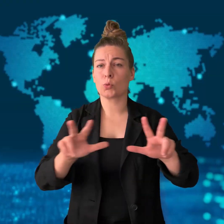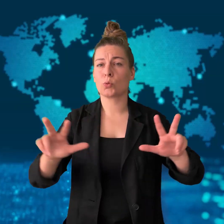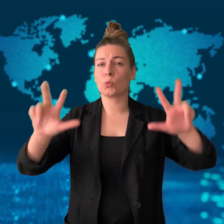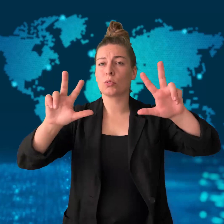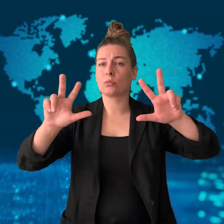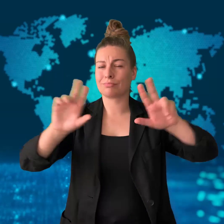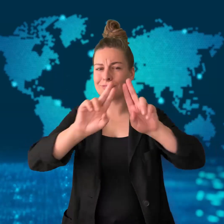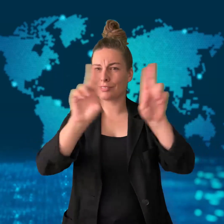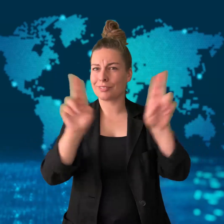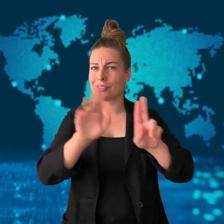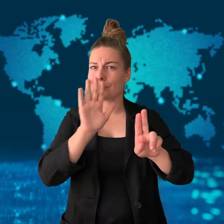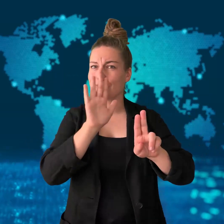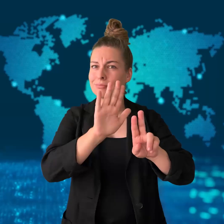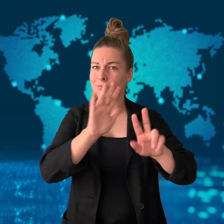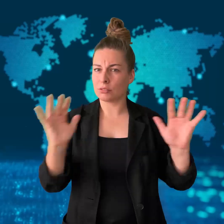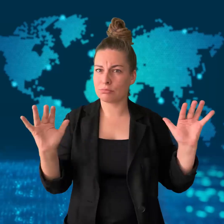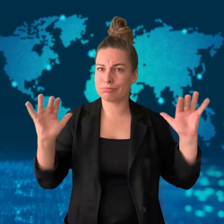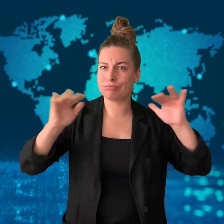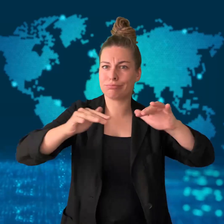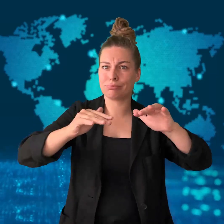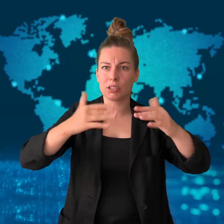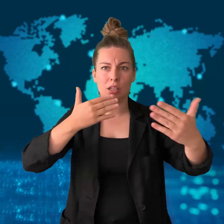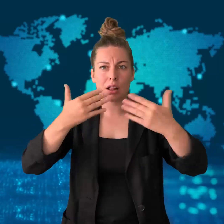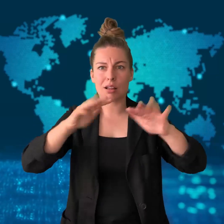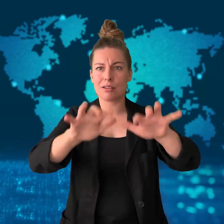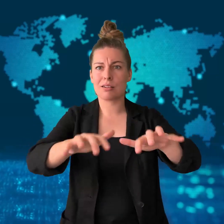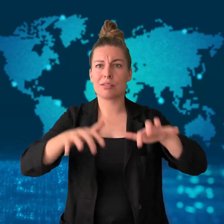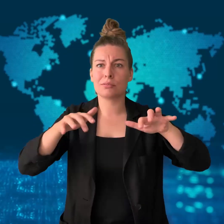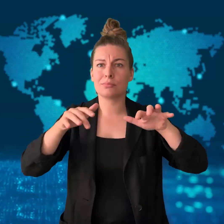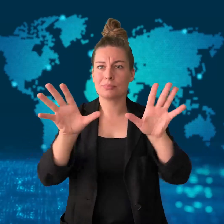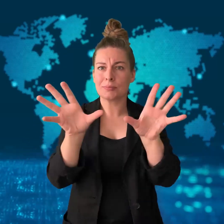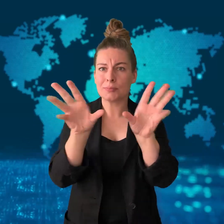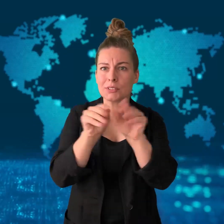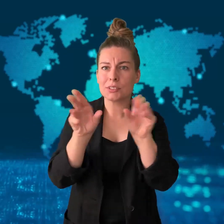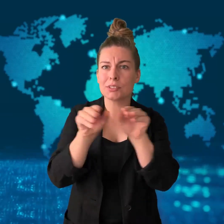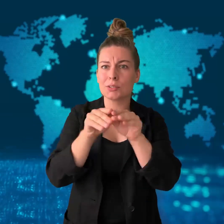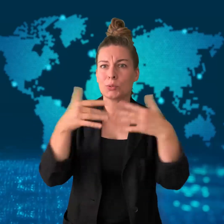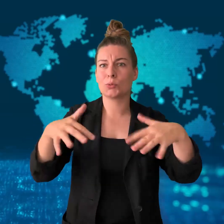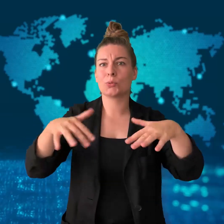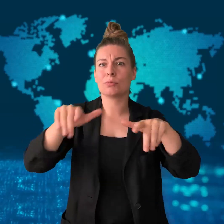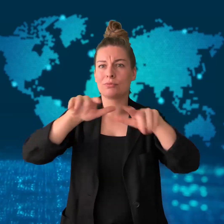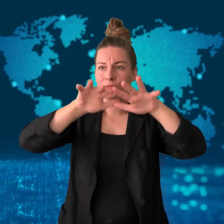[MONIKA]: Russia's Foreign Minister called the West